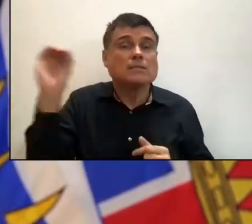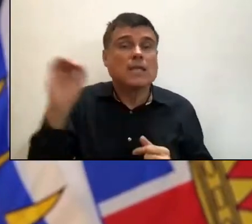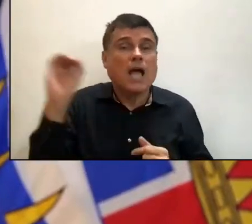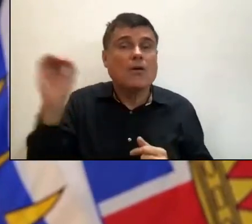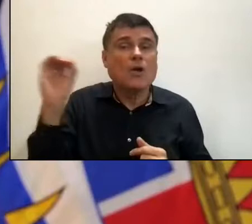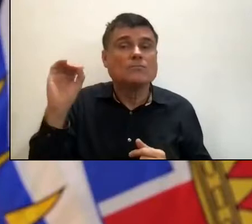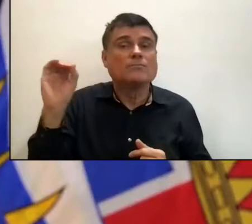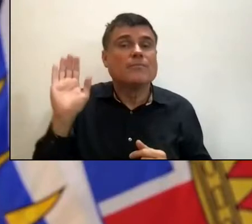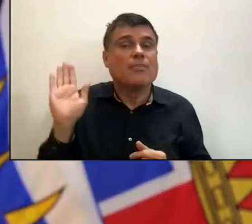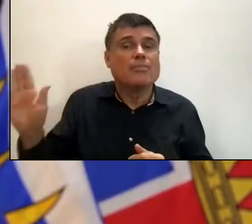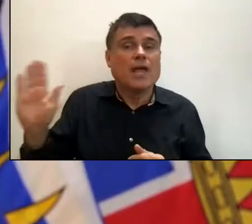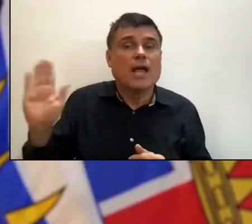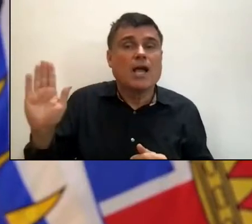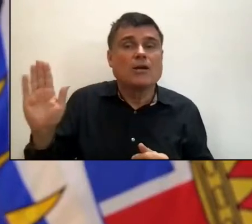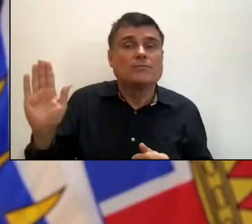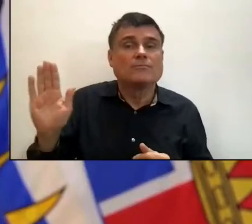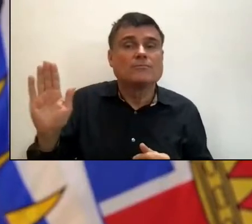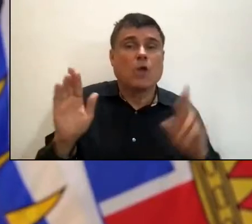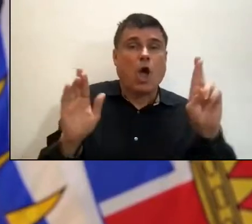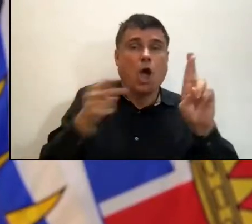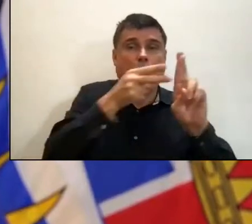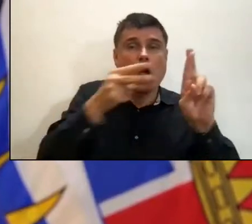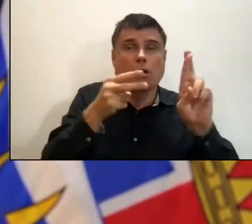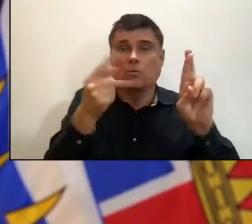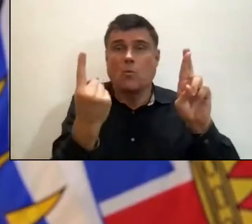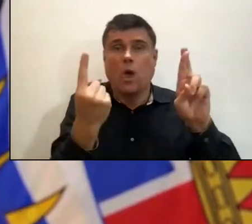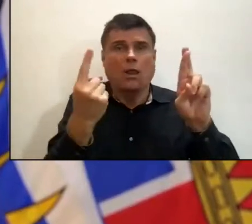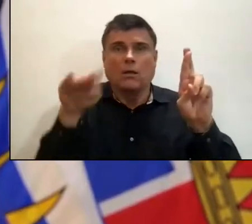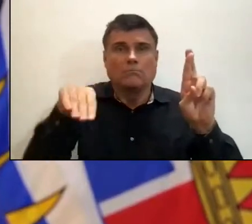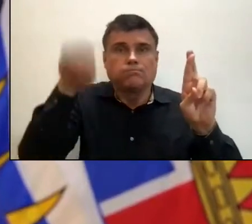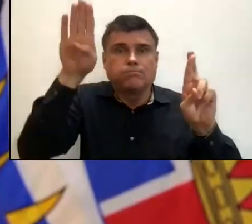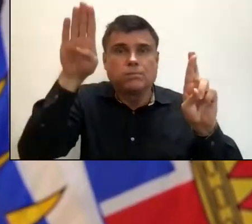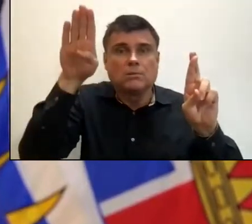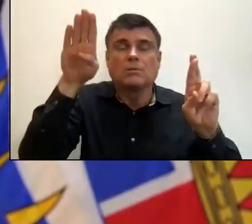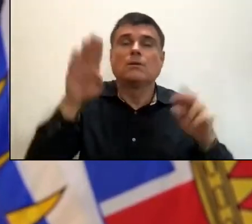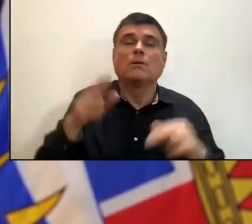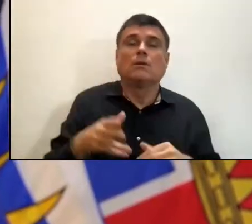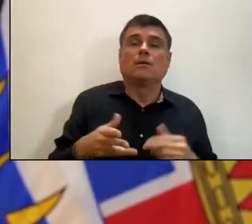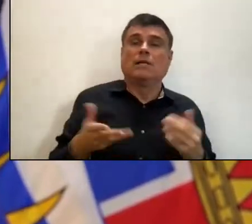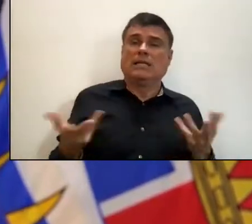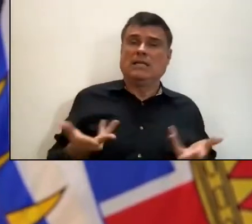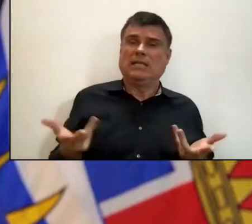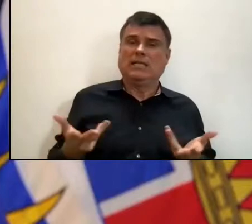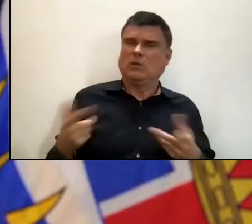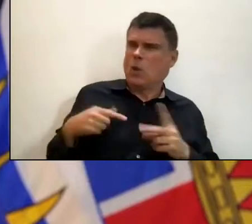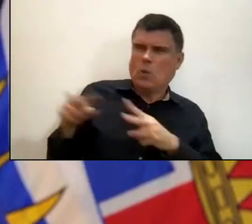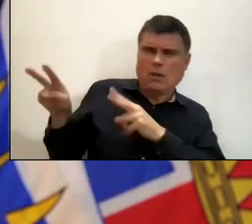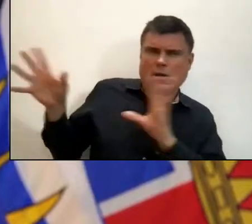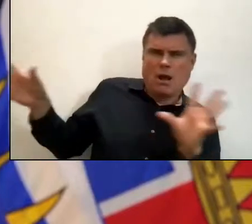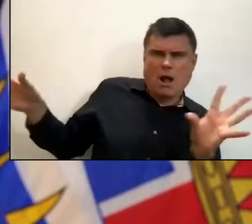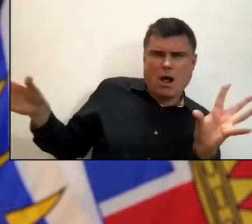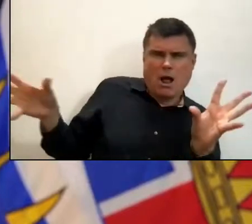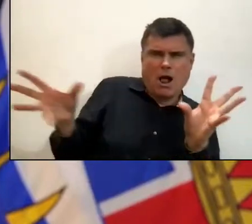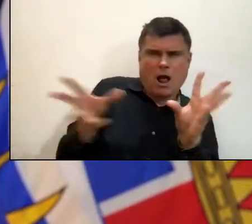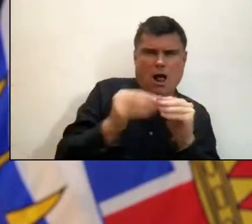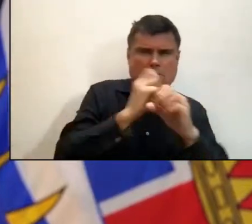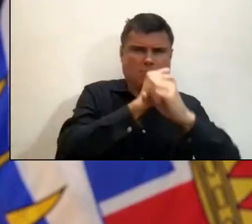modelers are looking at here. It's the combination of all of that.